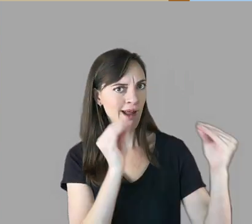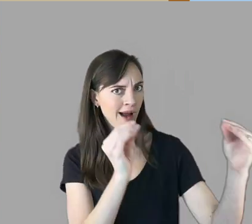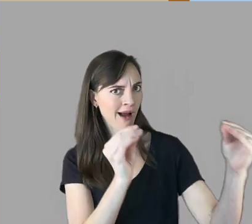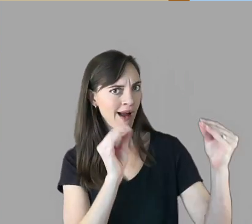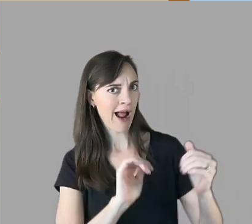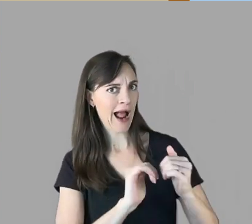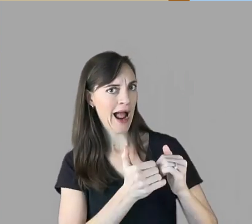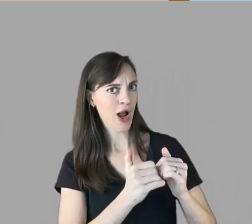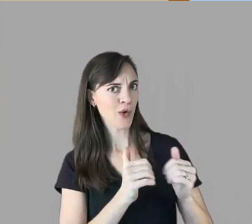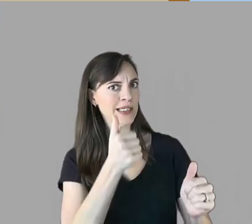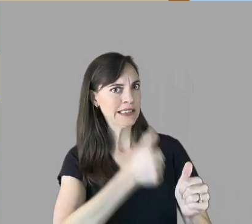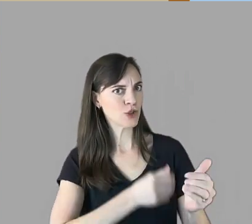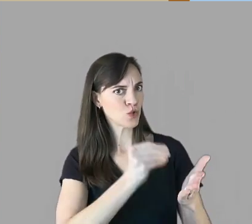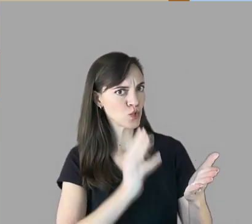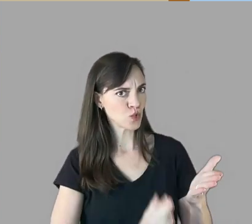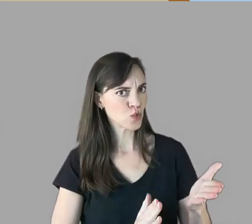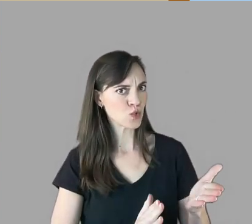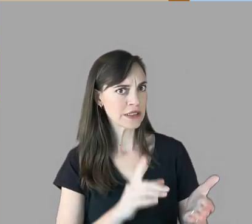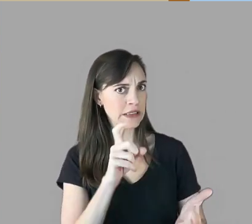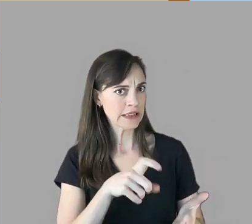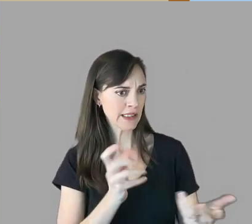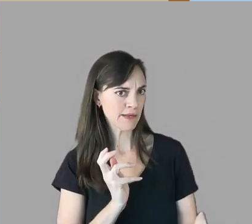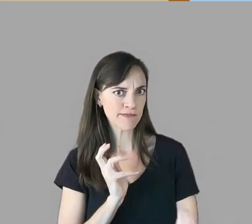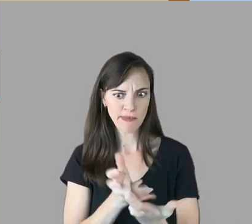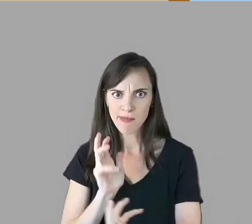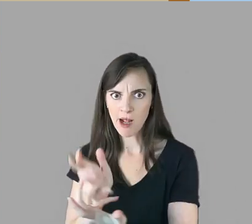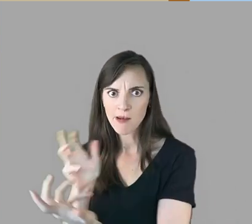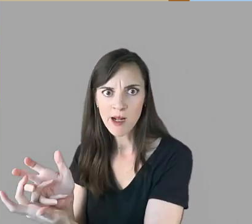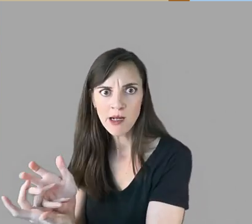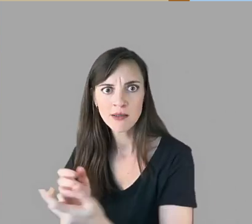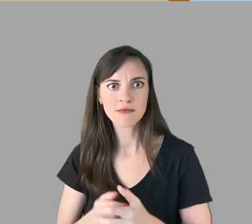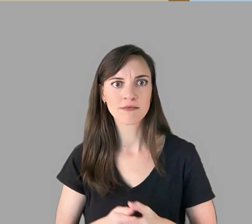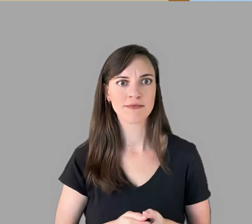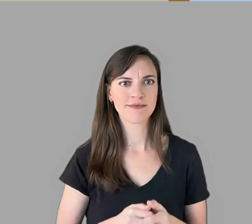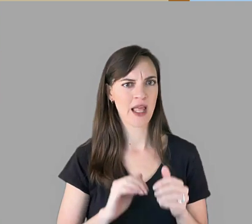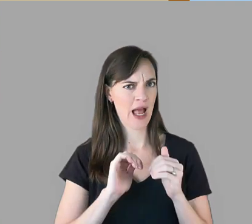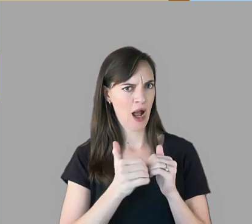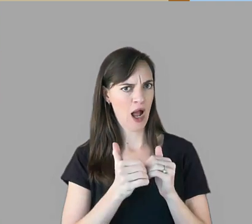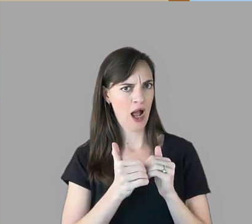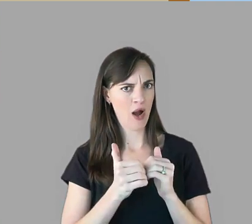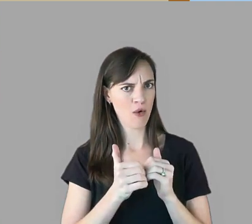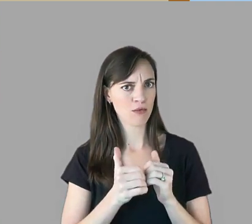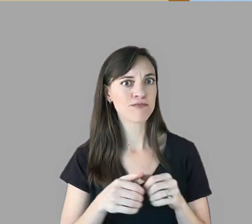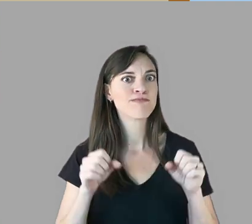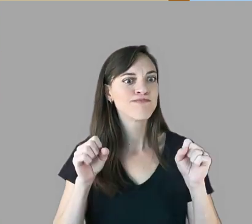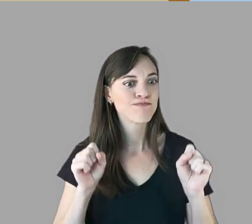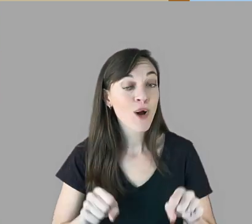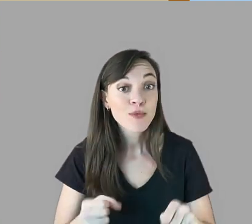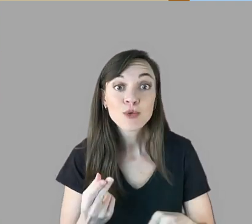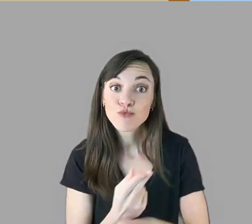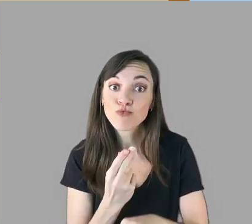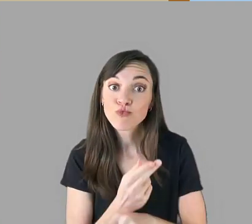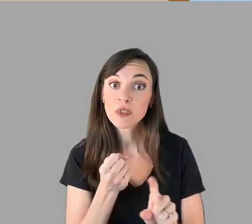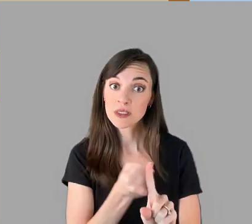“[They] have been prepared to meet the unique individual needs of, and provide specialized instruction for, students with varying hearing levels”